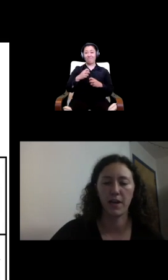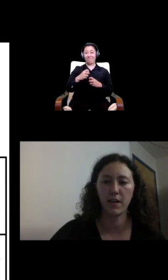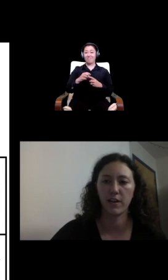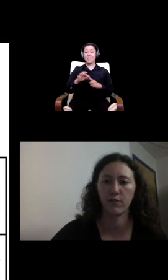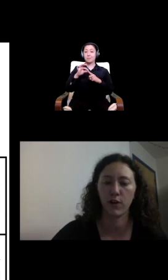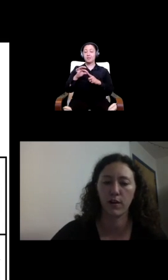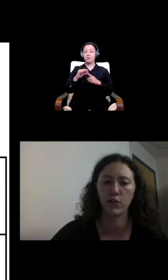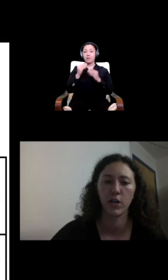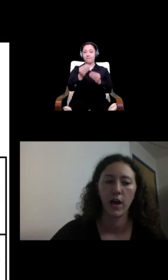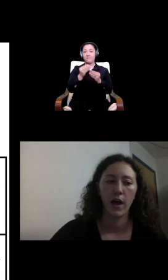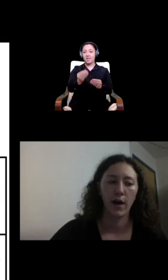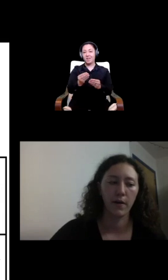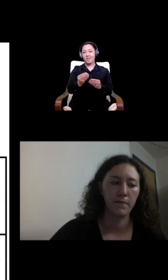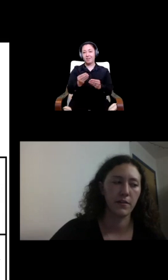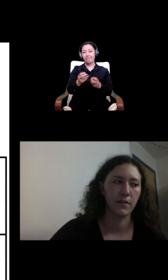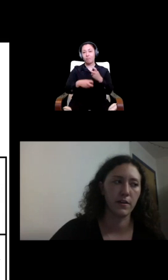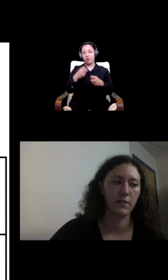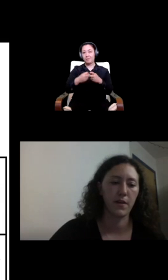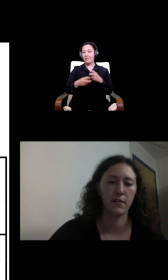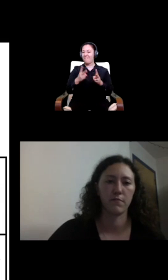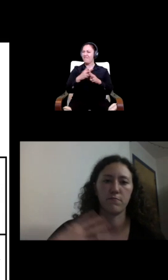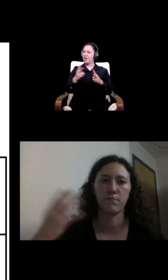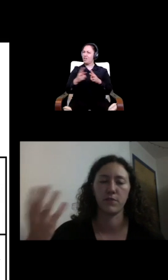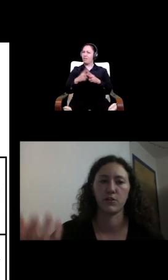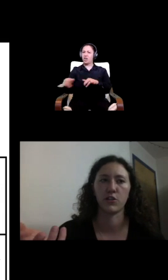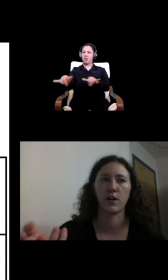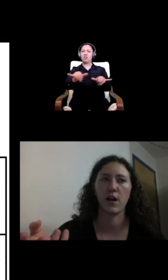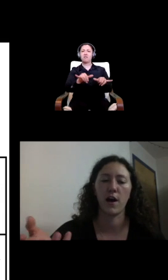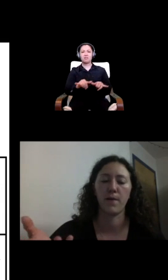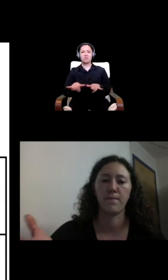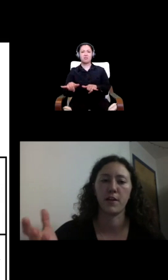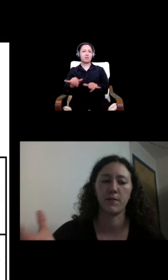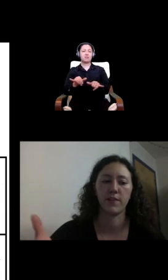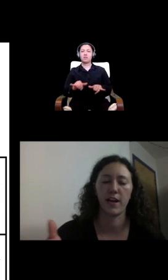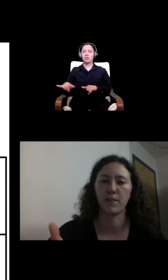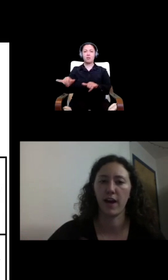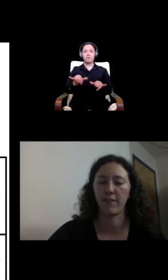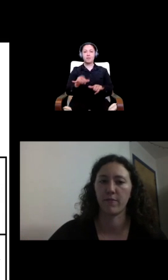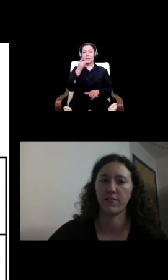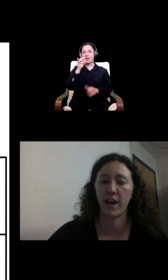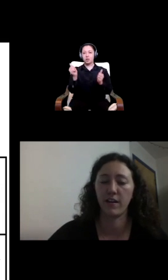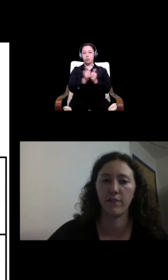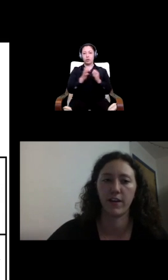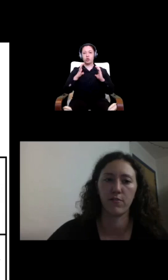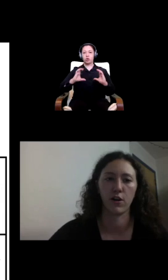in kids with CHARGE. In the literature, it has been cited up to 95% of kids with CHARGE